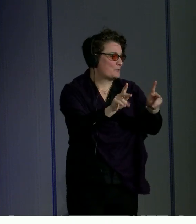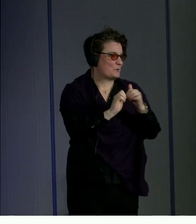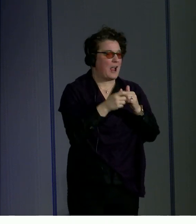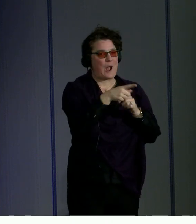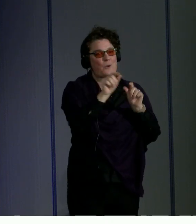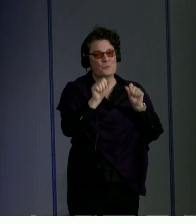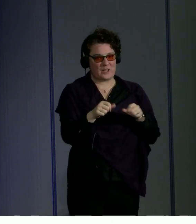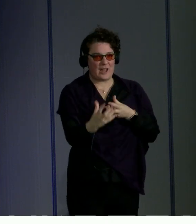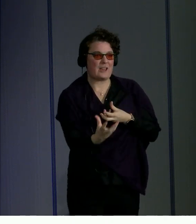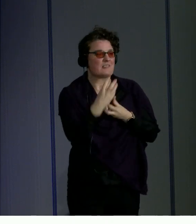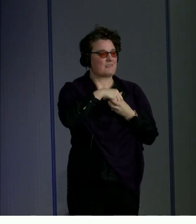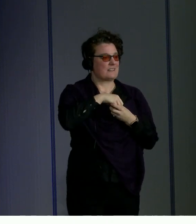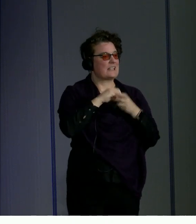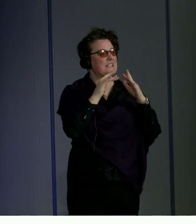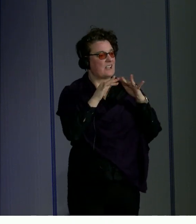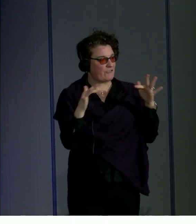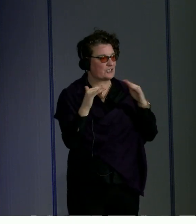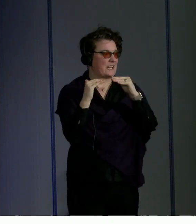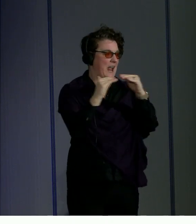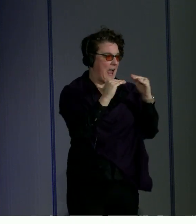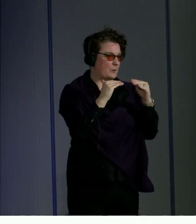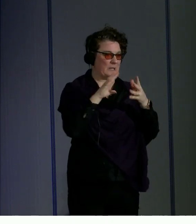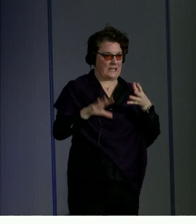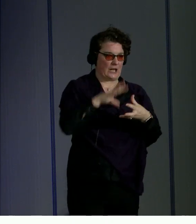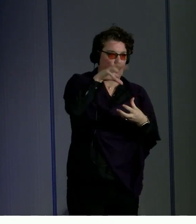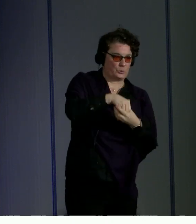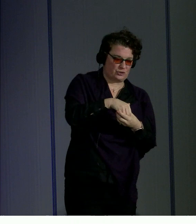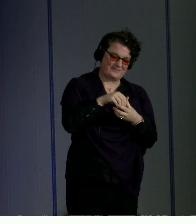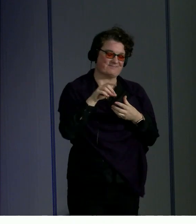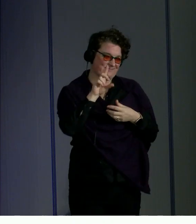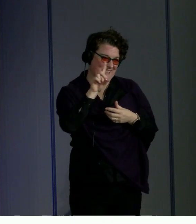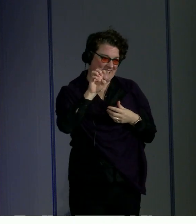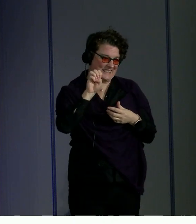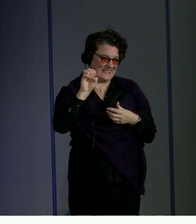diversity, equity, and inclusion, or DEI with accessibility.